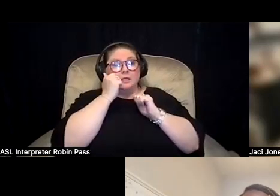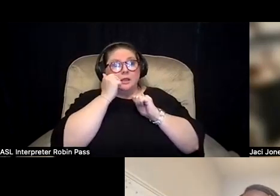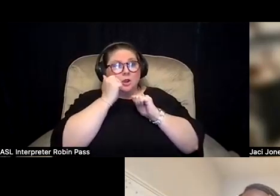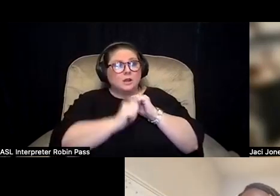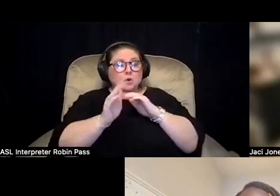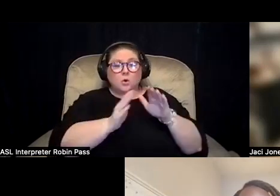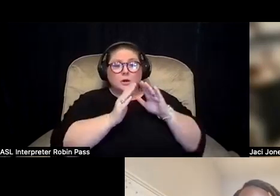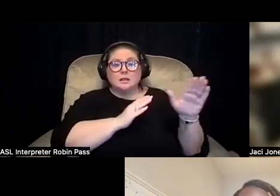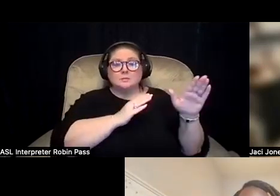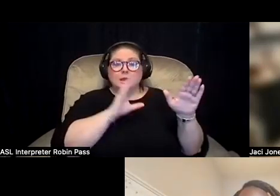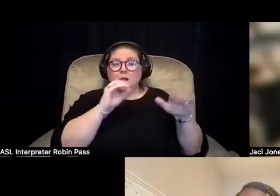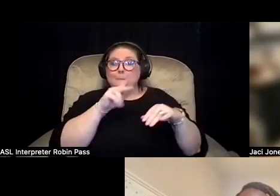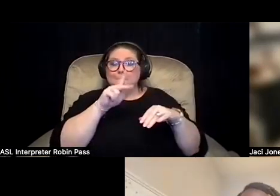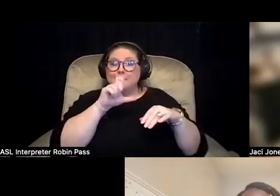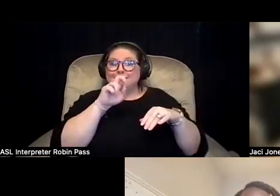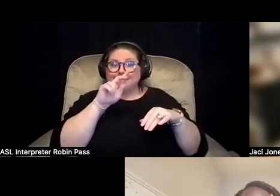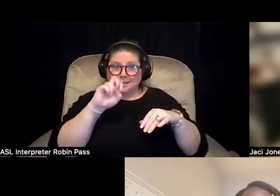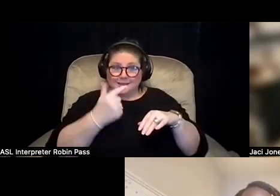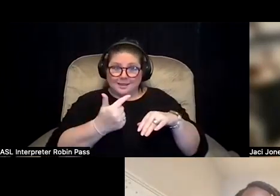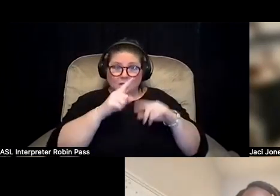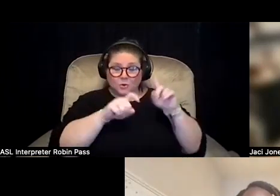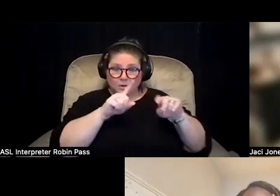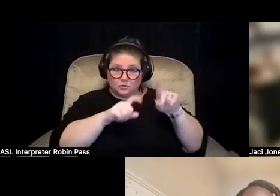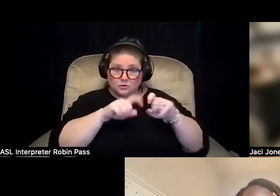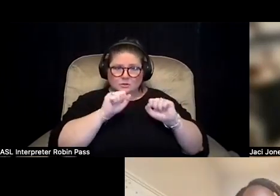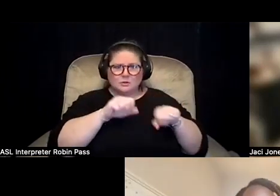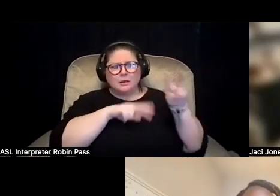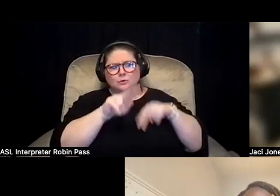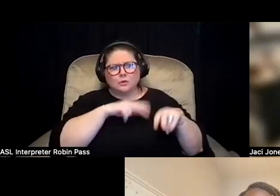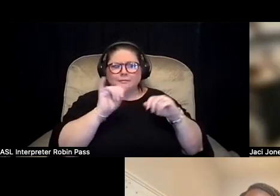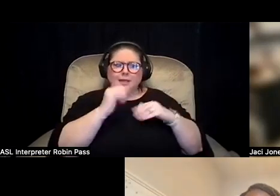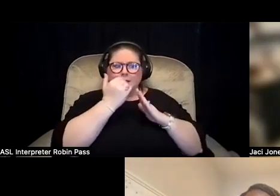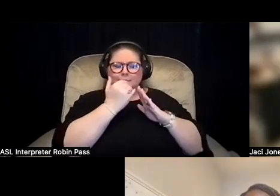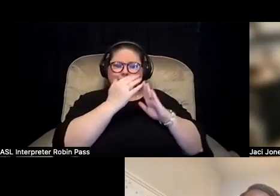compelling questions so you can look at those questions at kind of like a menu um they're by